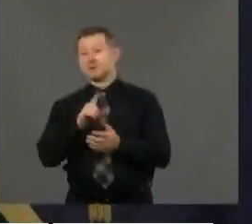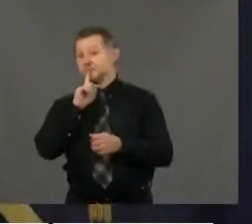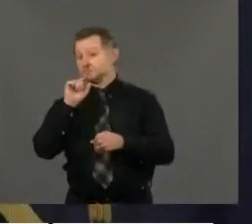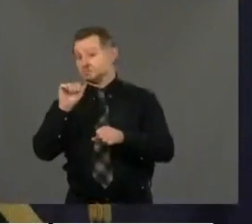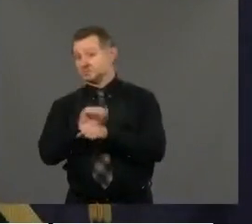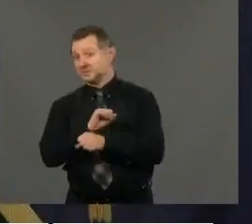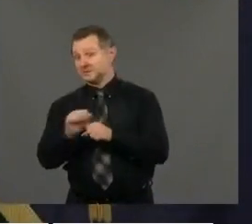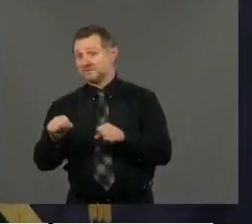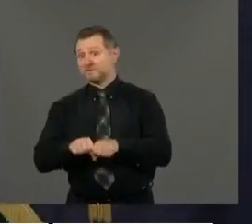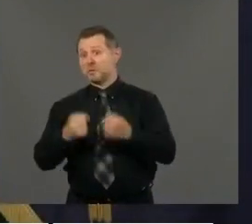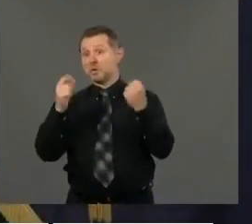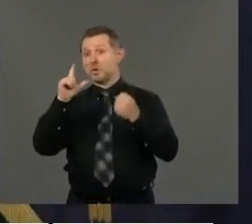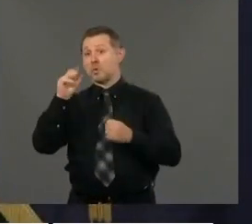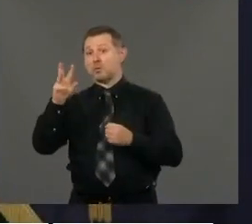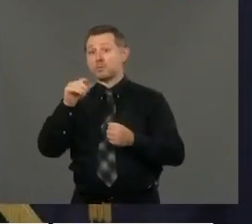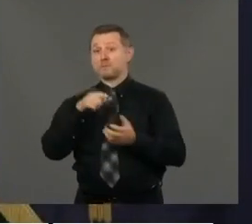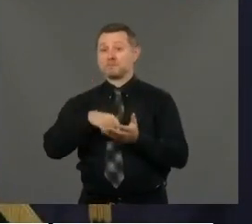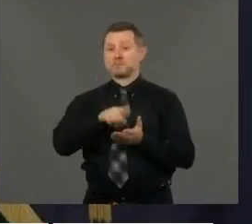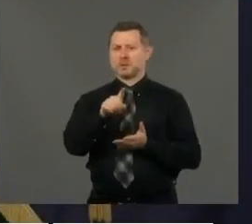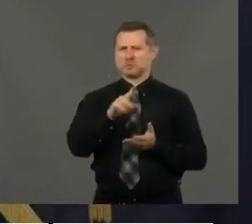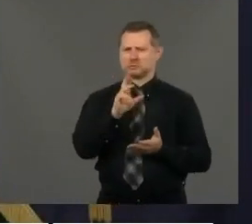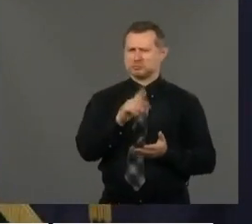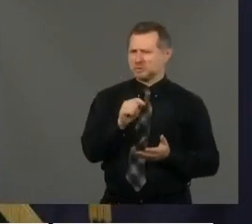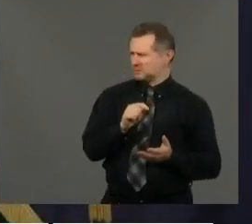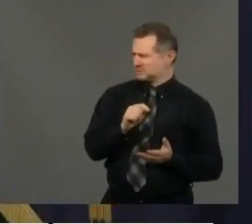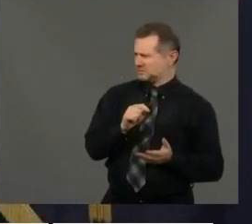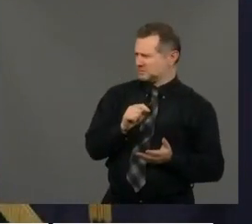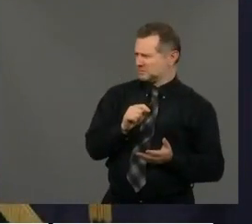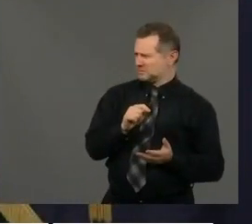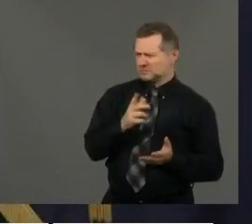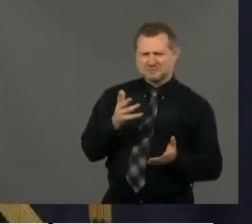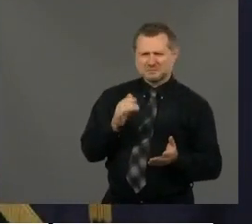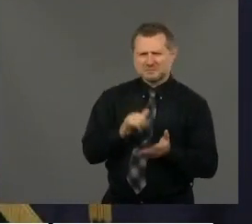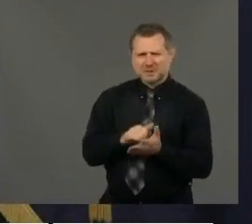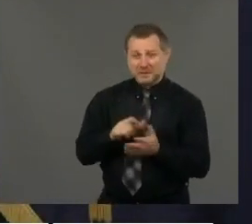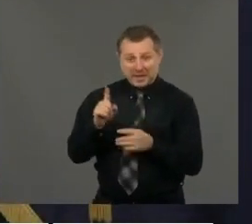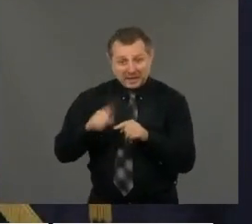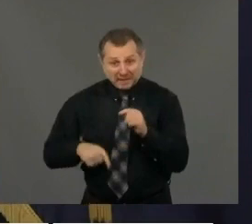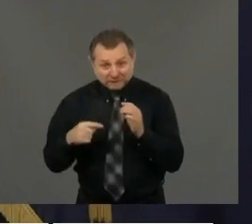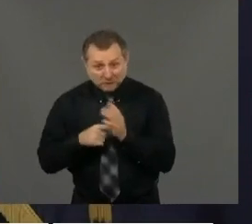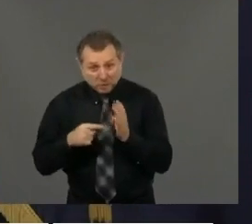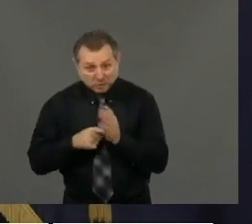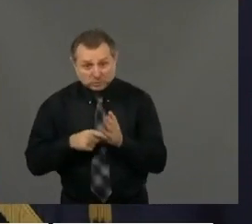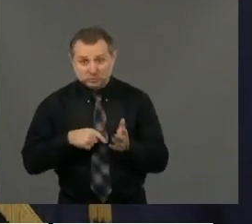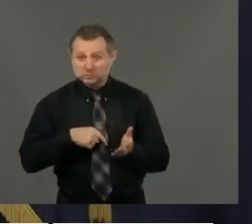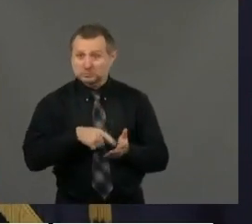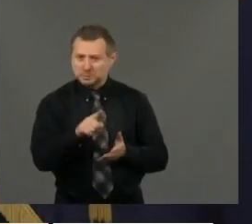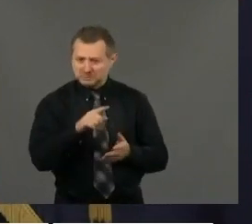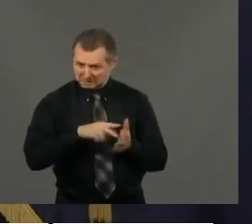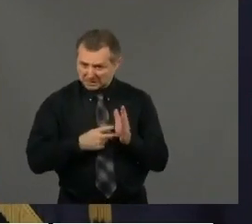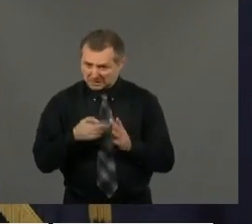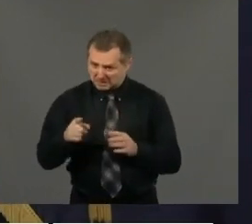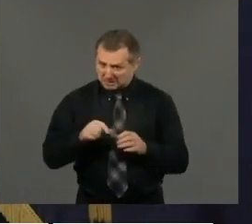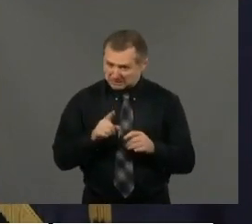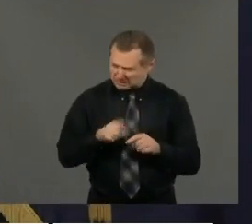BUT PEOPLE ARE NOT ABLE TO PAY THEIR RENT WHEN THERE ARE NO EVICTIONS ON THE TABLE LEGALLY. IT IS FACTUALLY IMPOSSIBLE SOMEBODY COMMITTED A CRIME SO